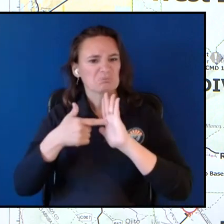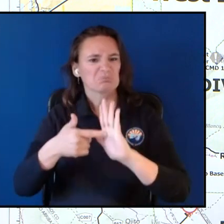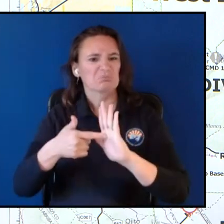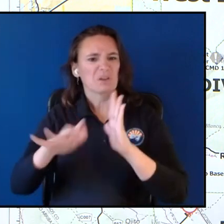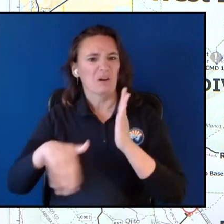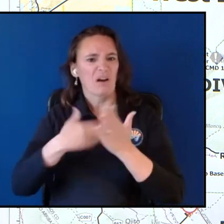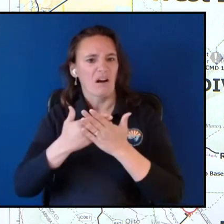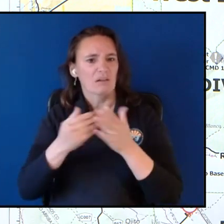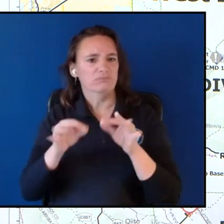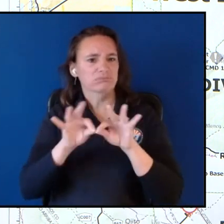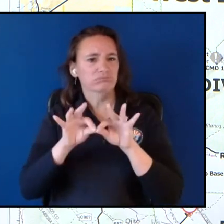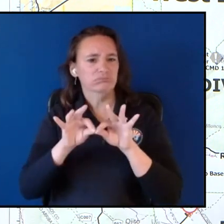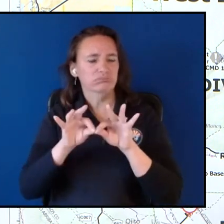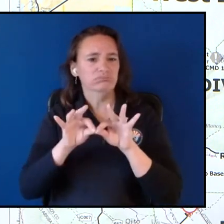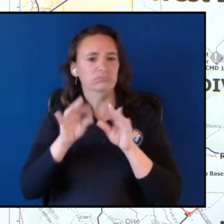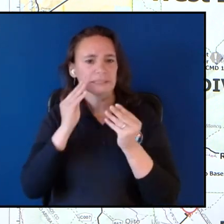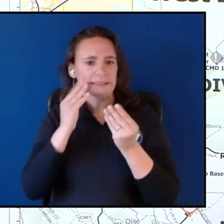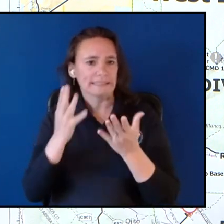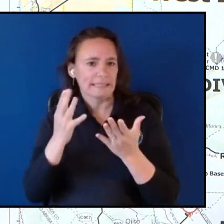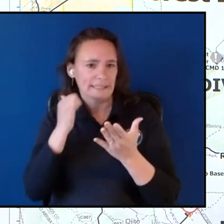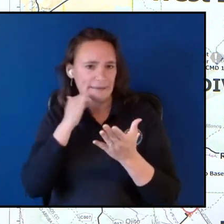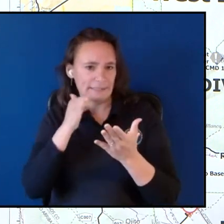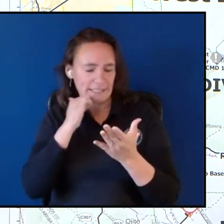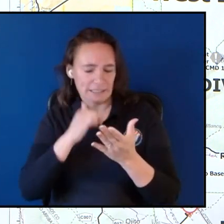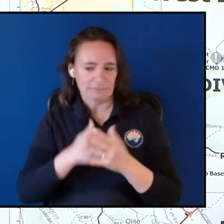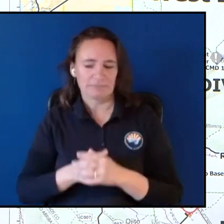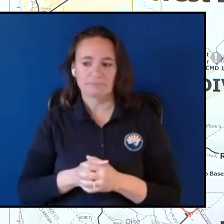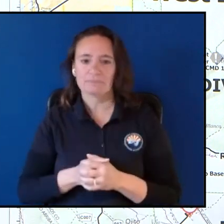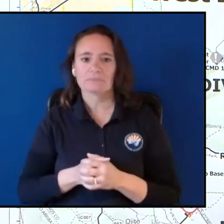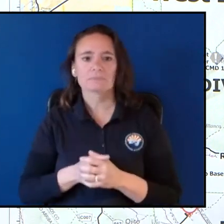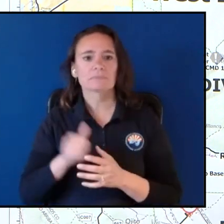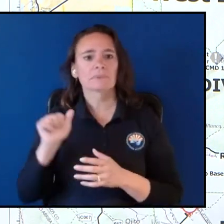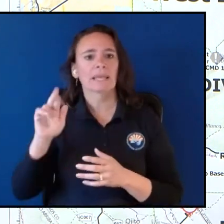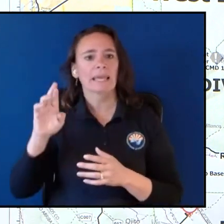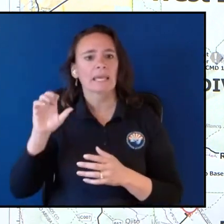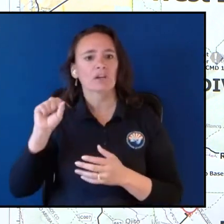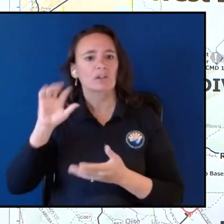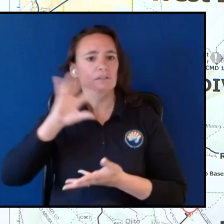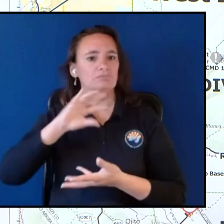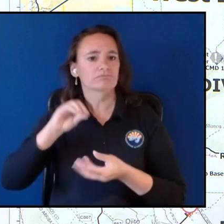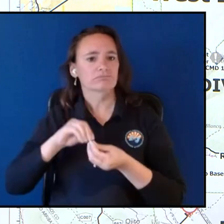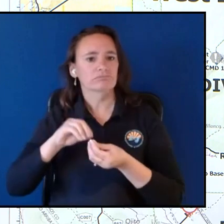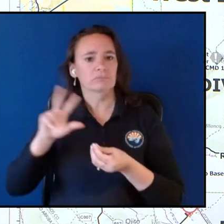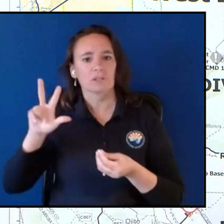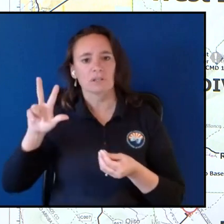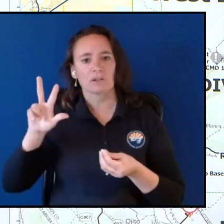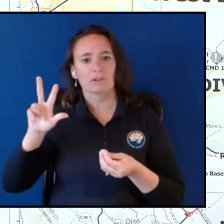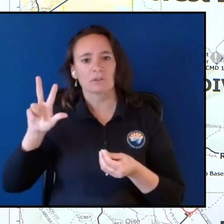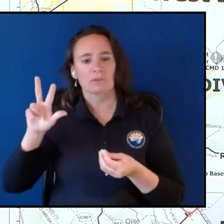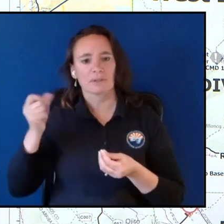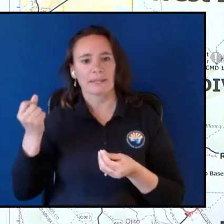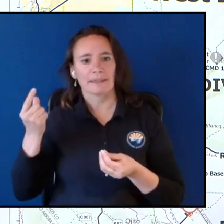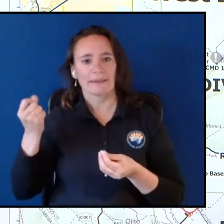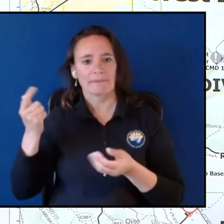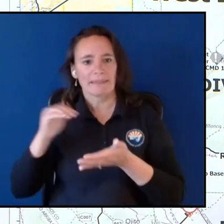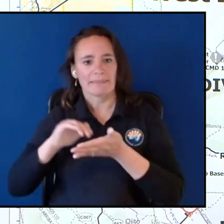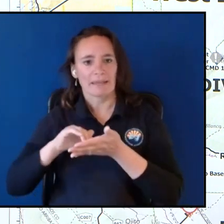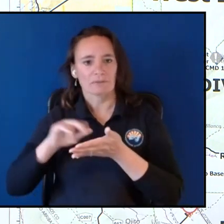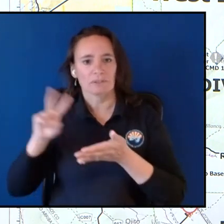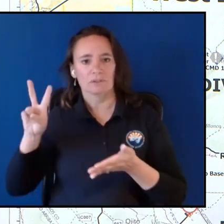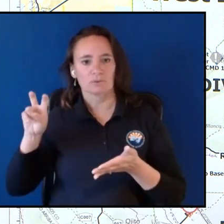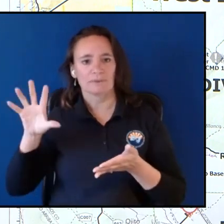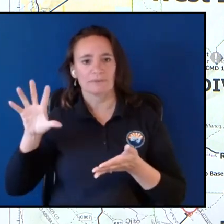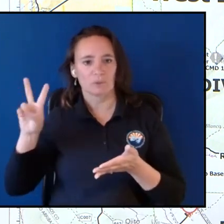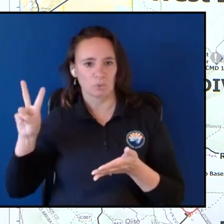We reported the the acres at 311, 252.